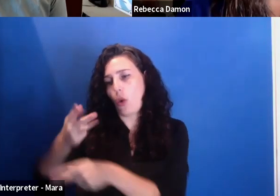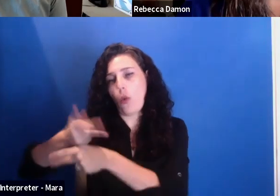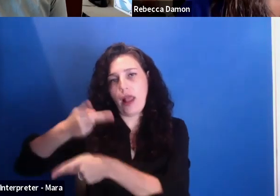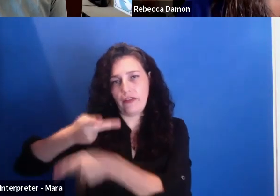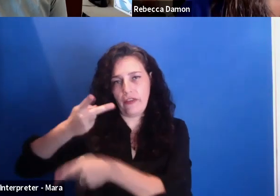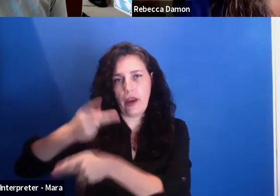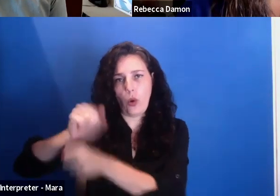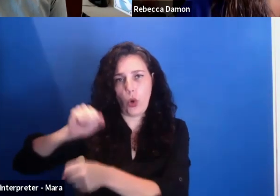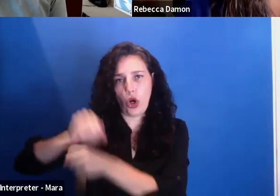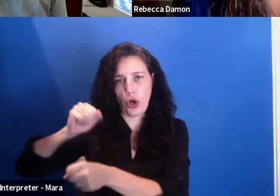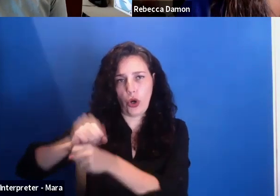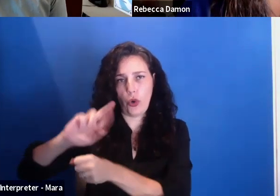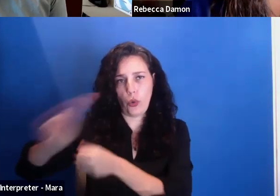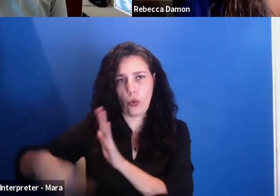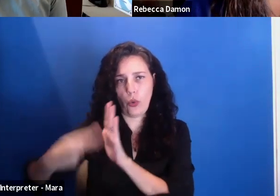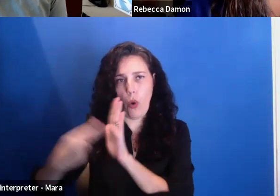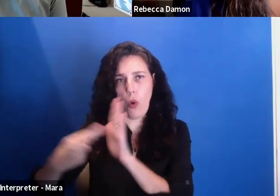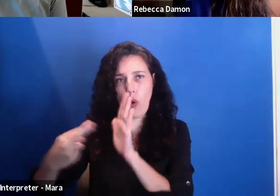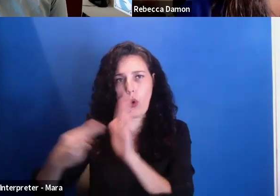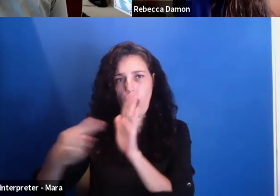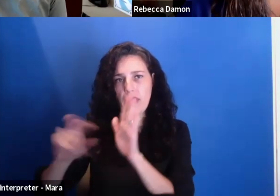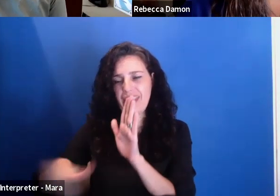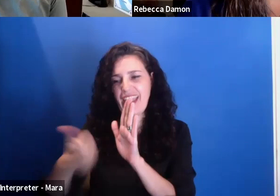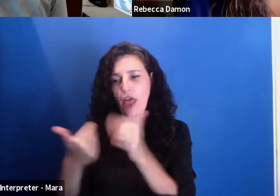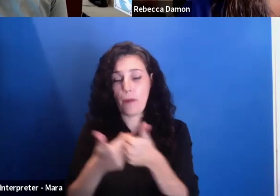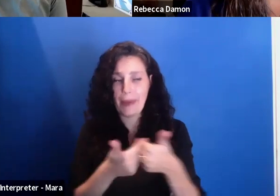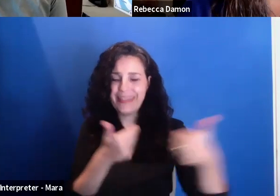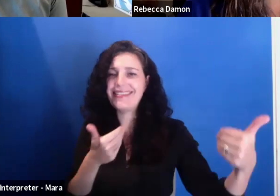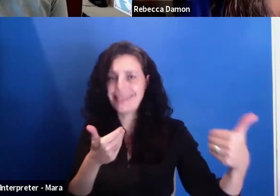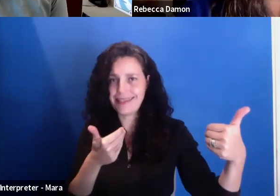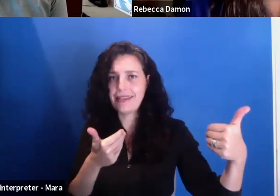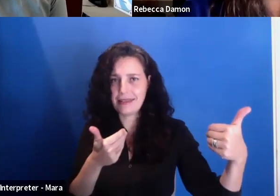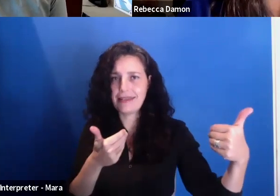by remote distance learning. The other thing I do just want to mention, 'cause I know sometimes people ask about it,